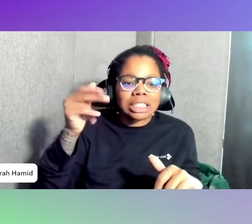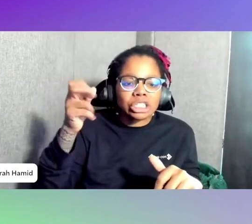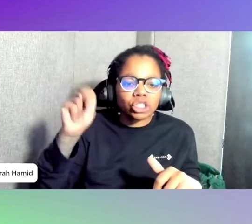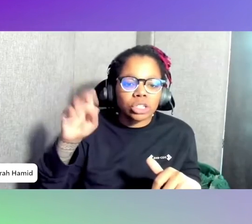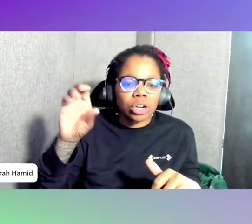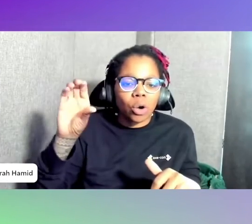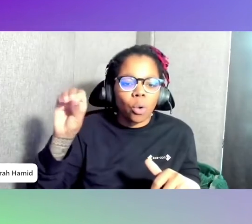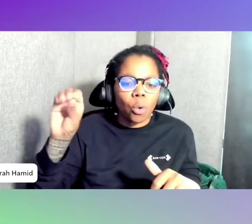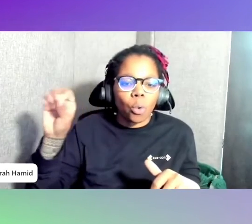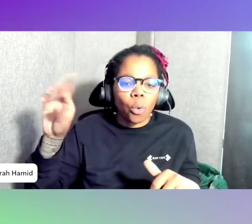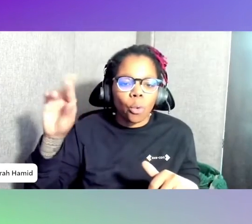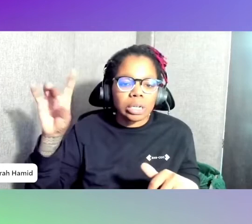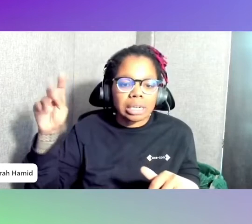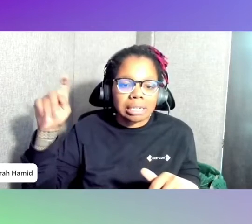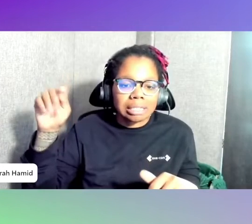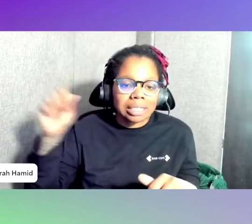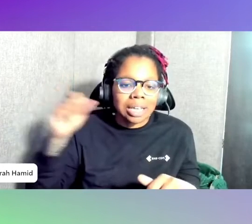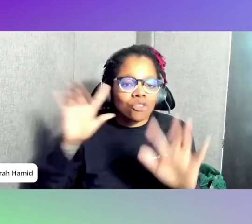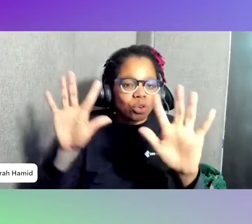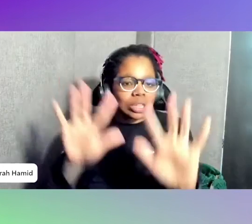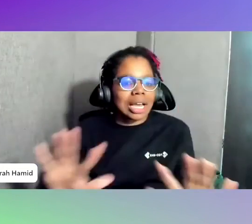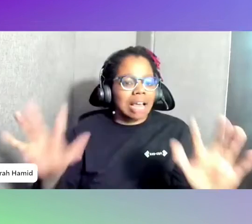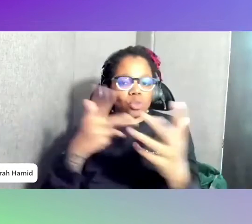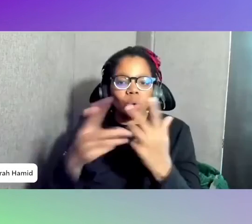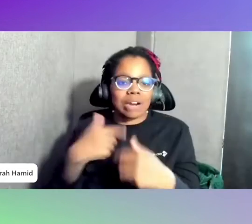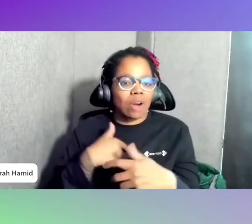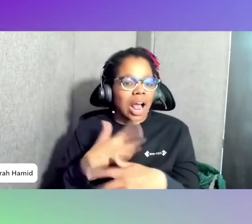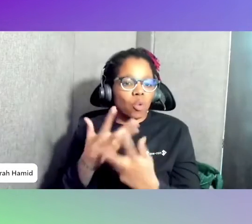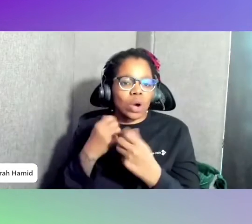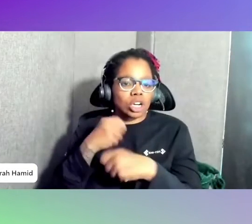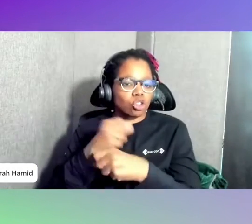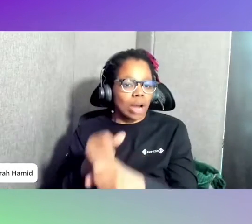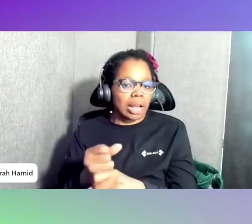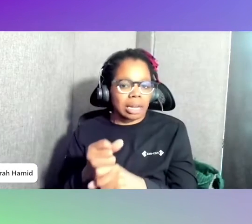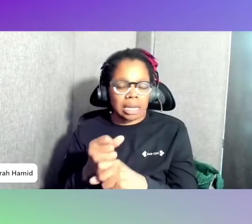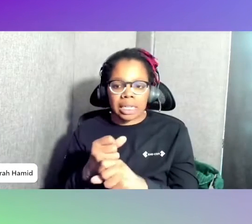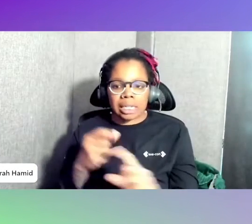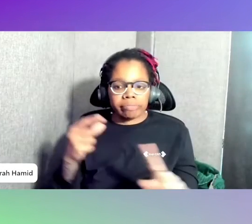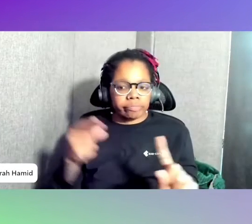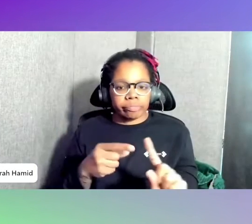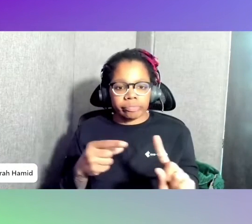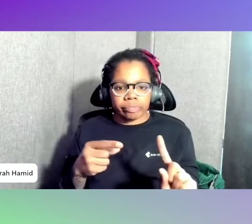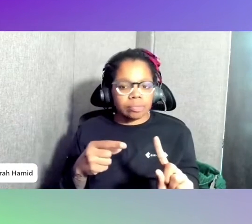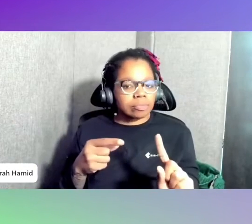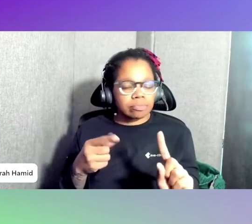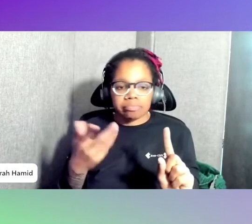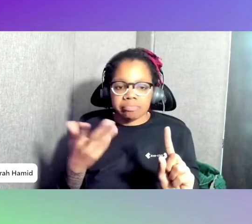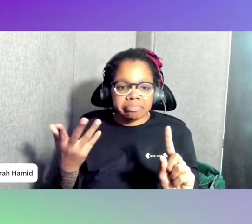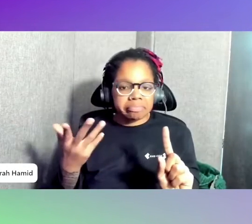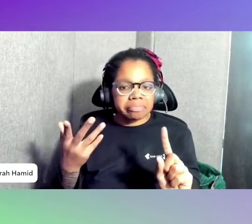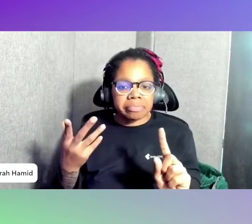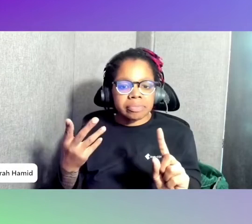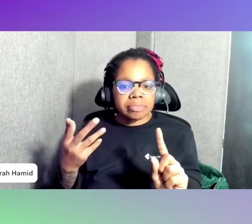start creating shapes and primitives and understanding spatial reasoning and coordinates throughout the